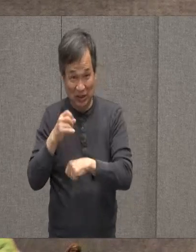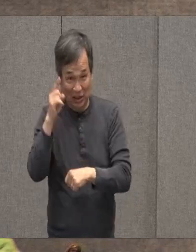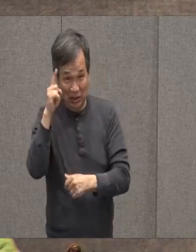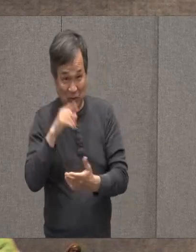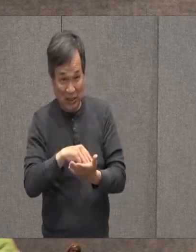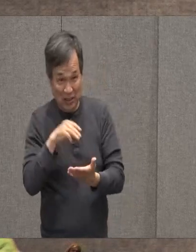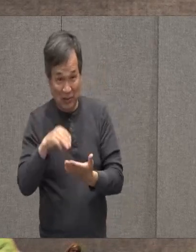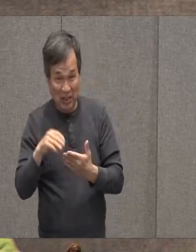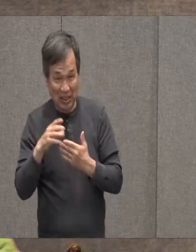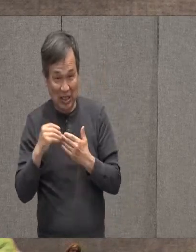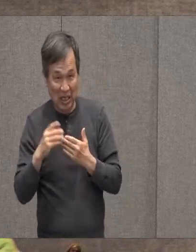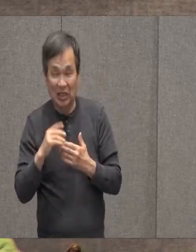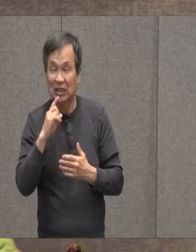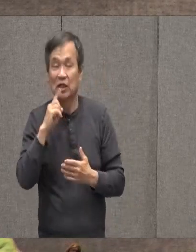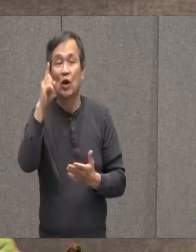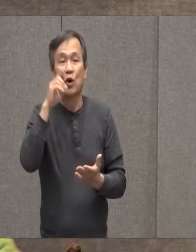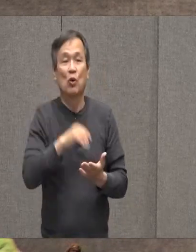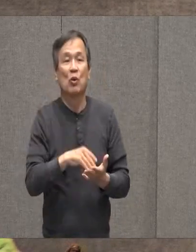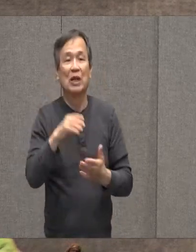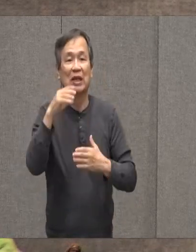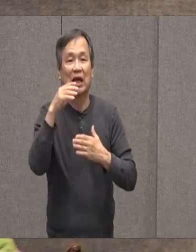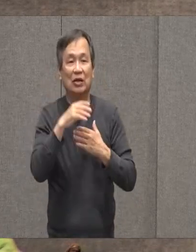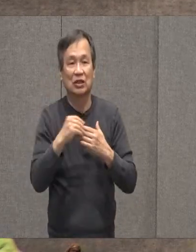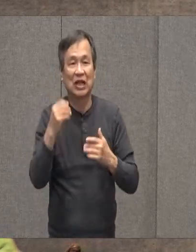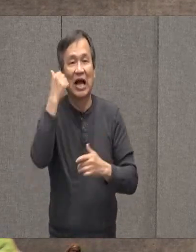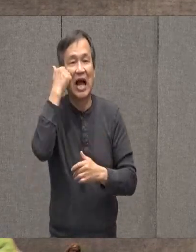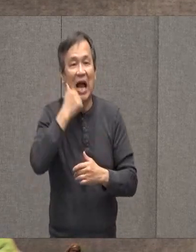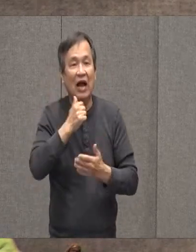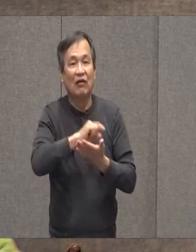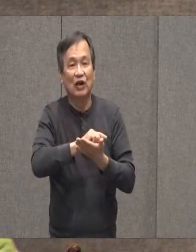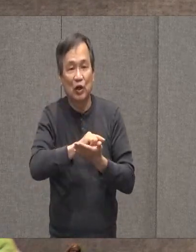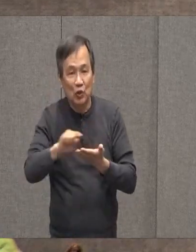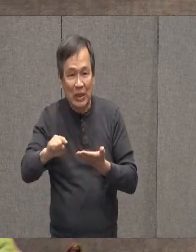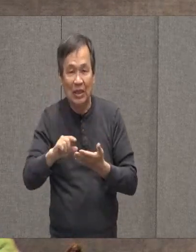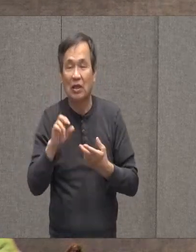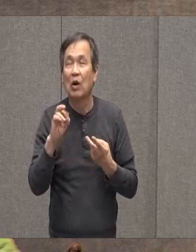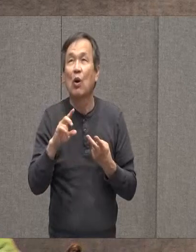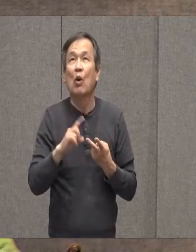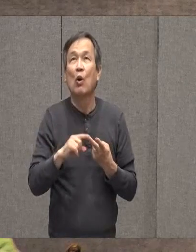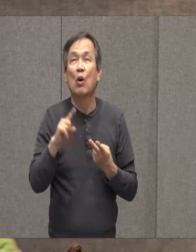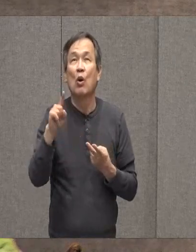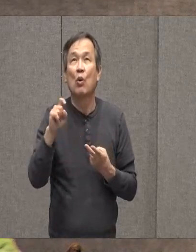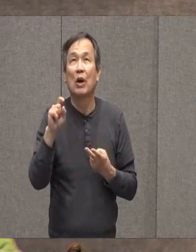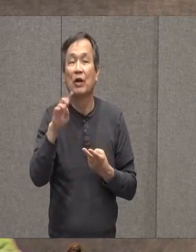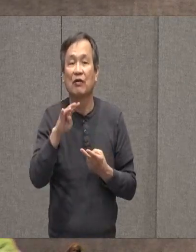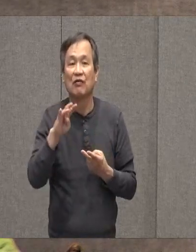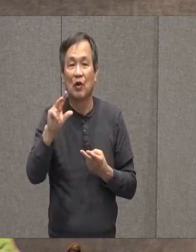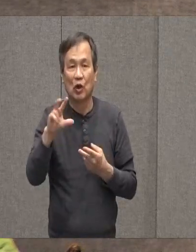is about $1,000 every week or one hundred forty three dollars a day